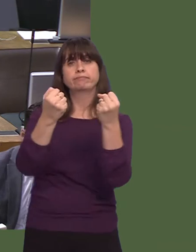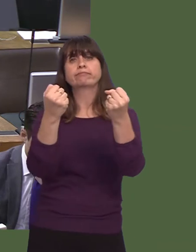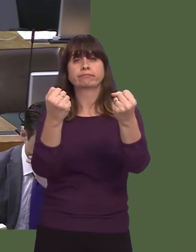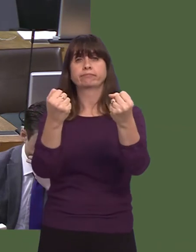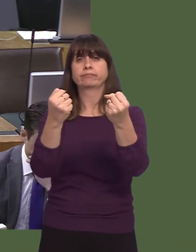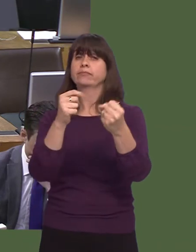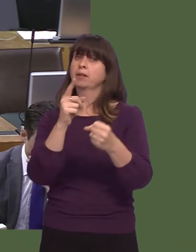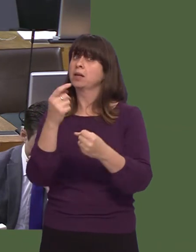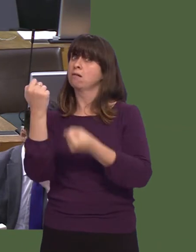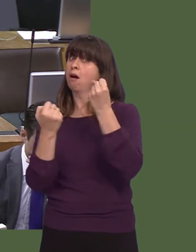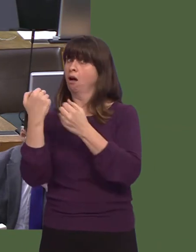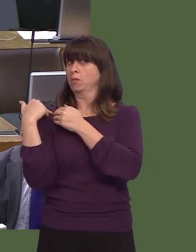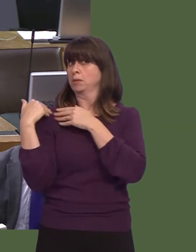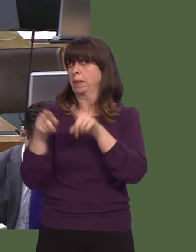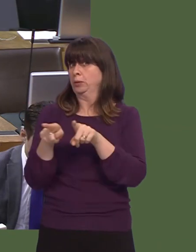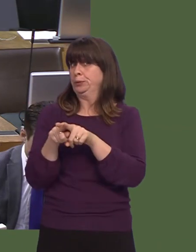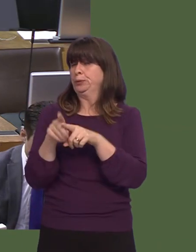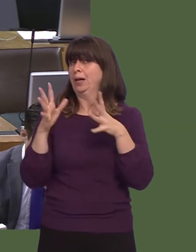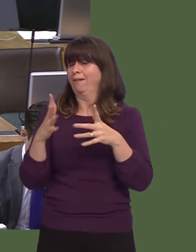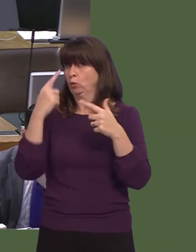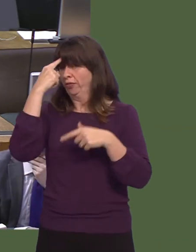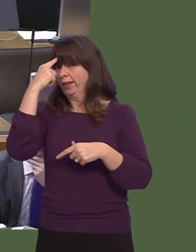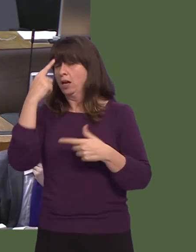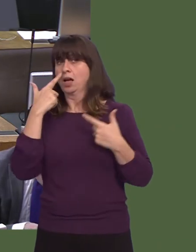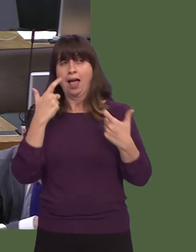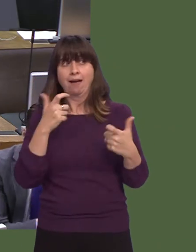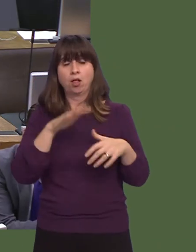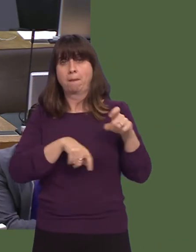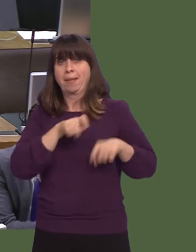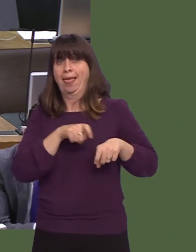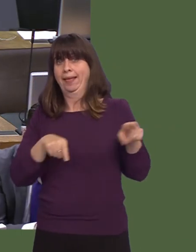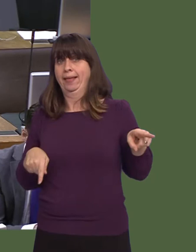on car drivers, obviously, to consider the safety of cyclists, but it is important as